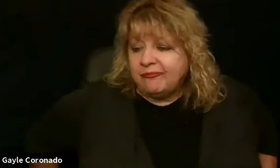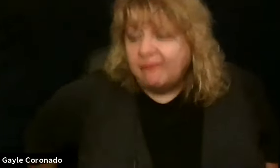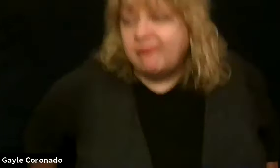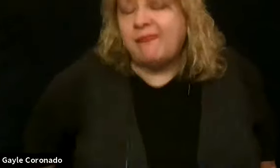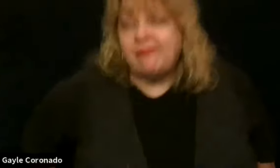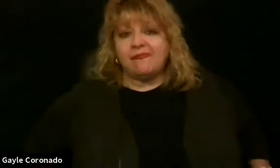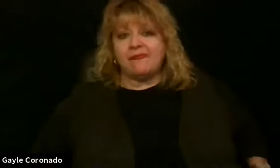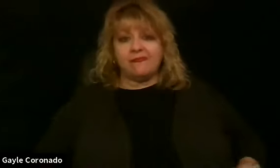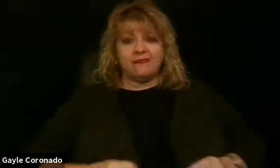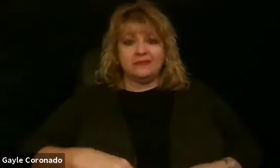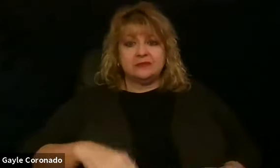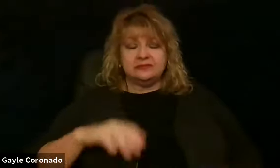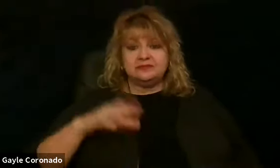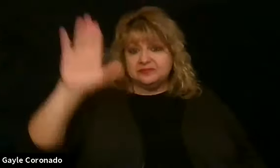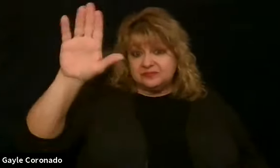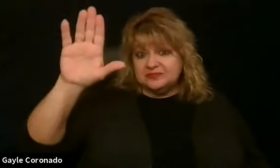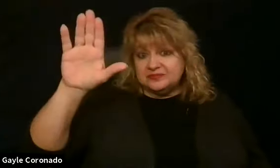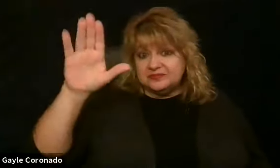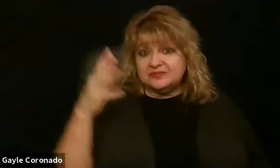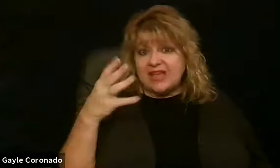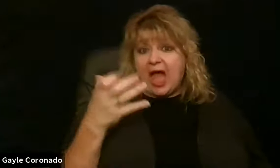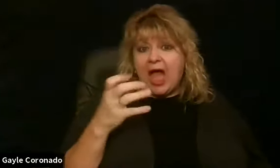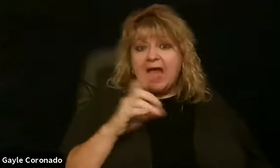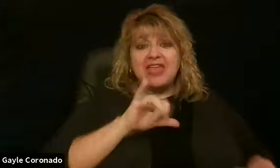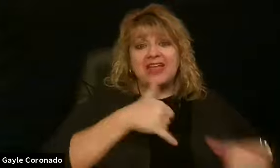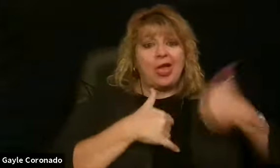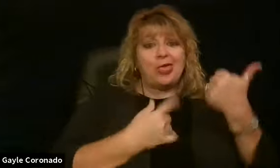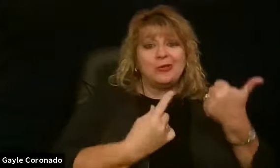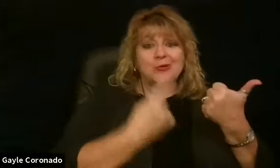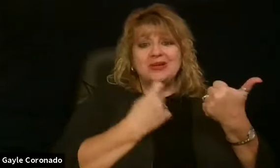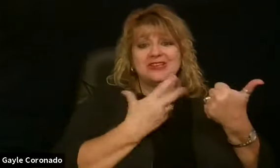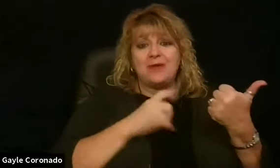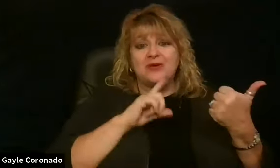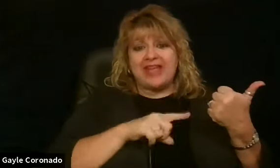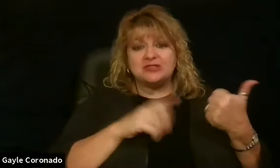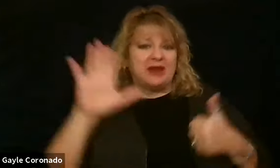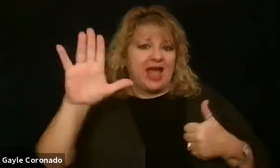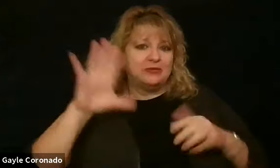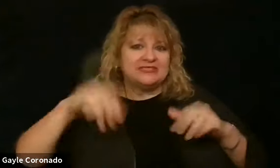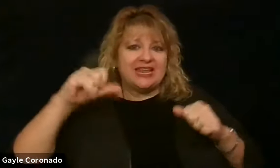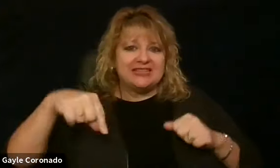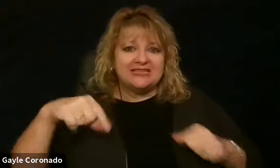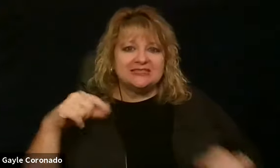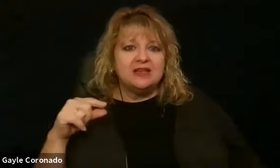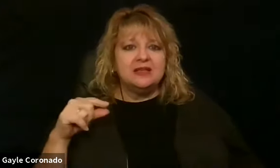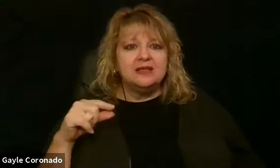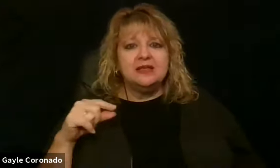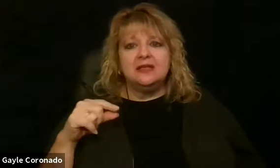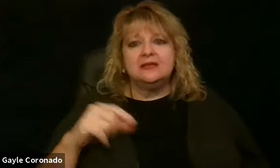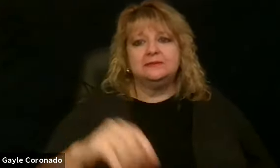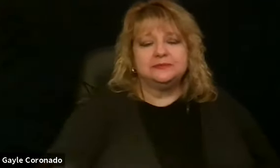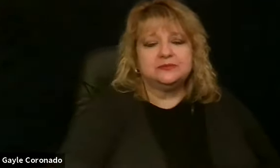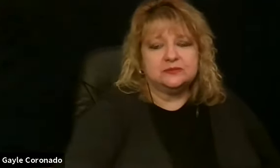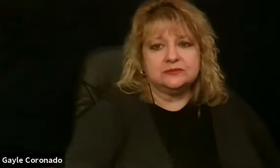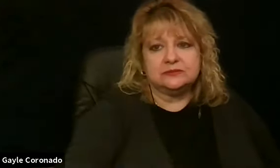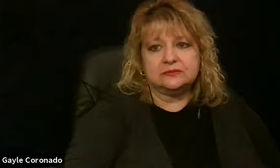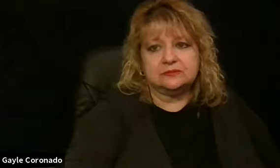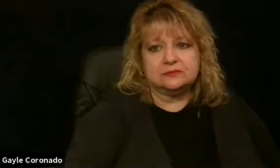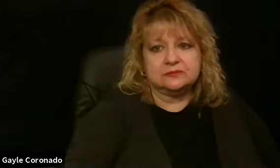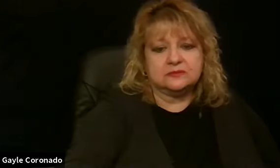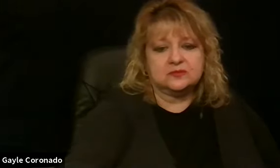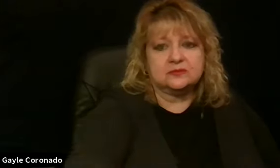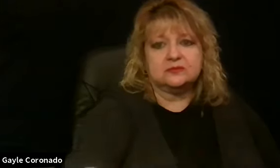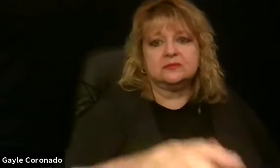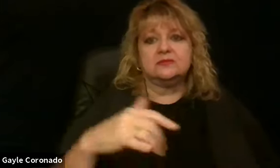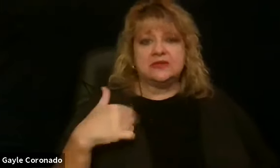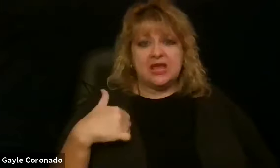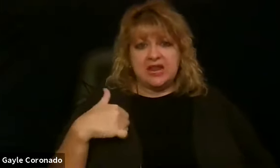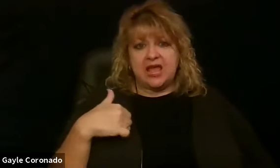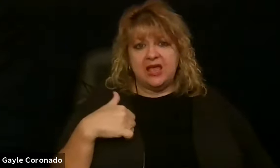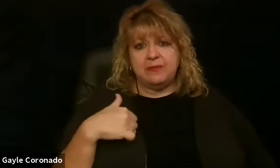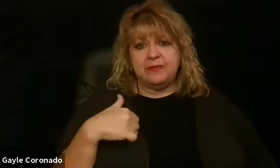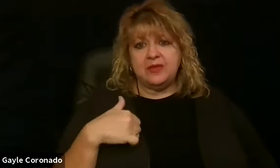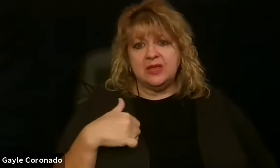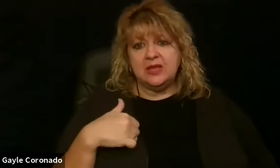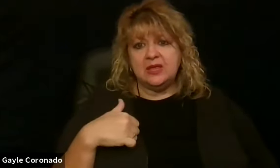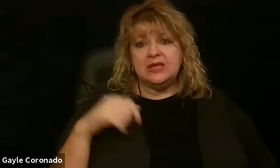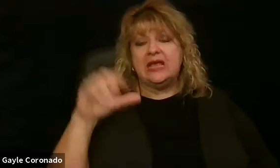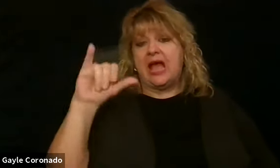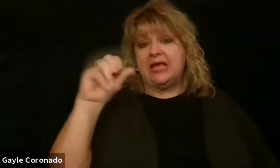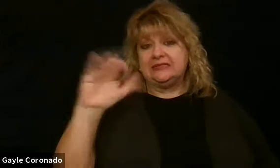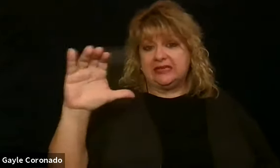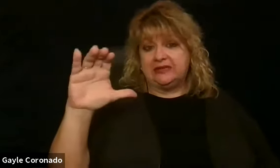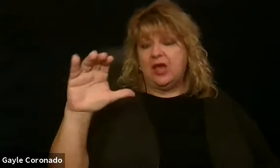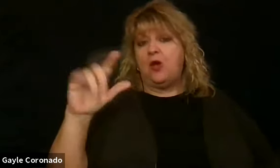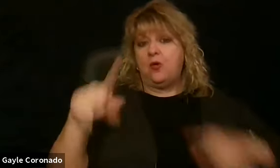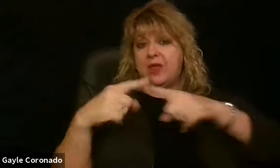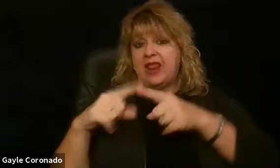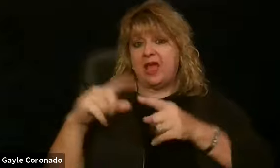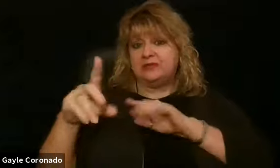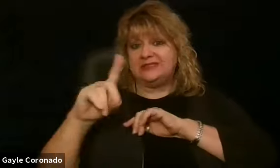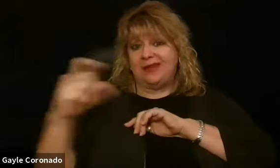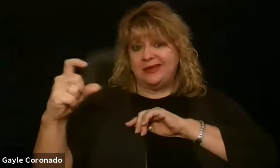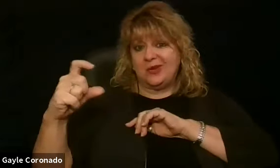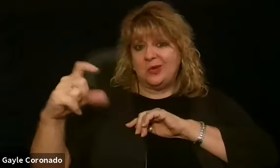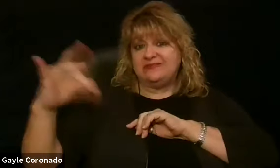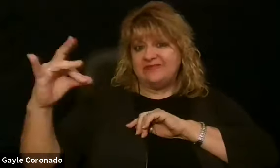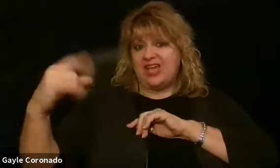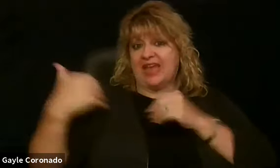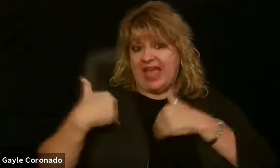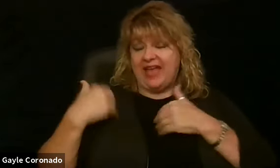I'll take a shot at it because I kind of wanted to answer the other question, just to share experiences about people living with HIV. Because, particularly when, when I was diagnosed with HIV I was at Southern University, and again so that was my, my